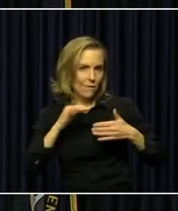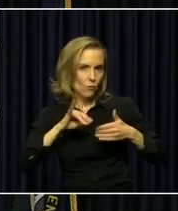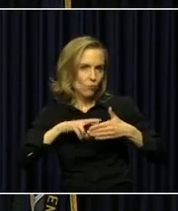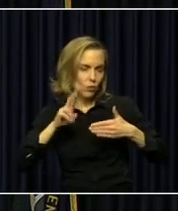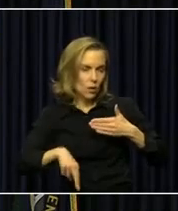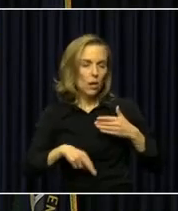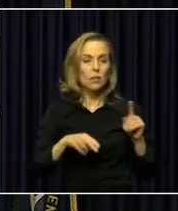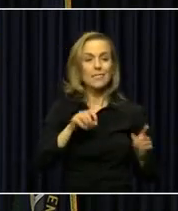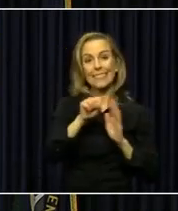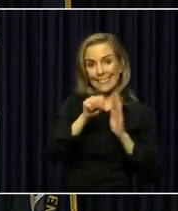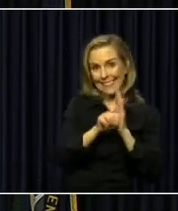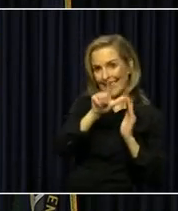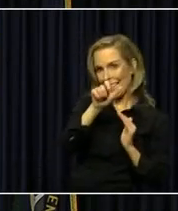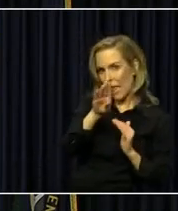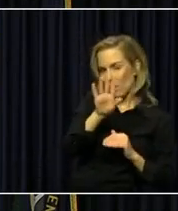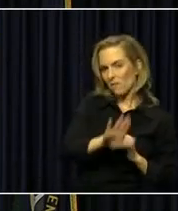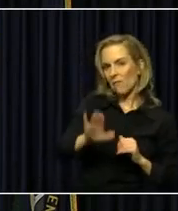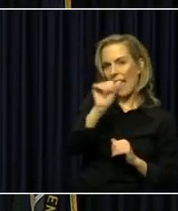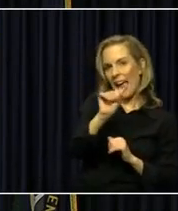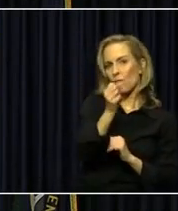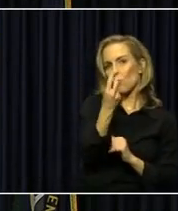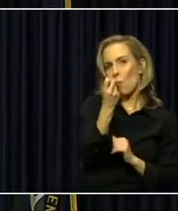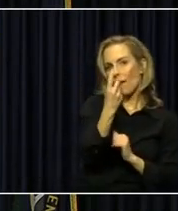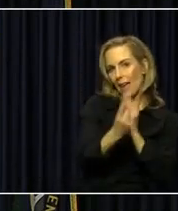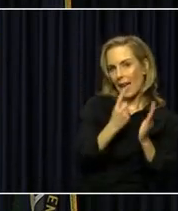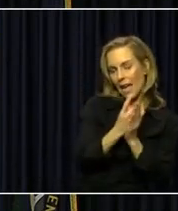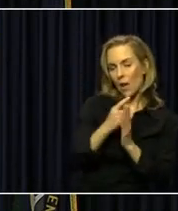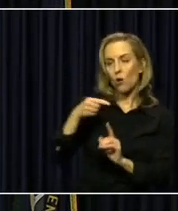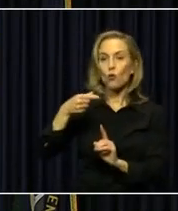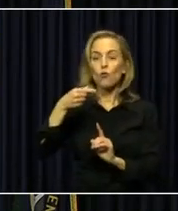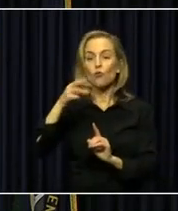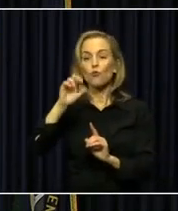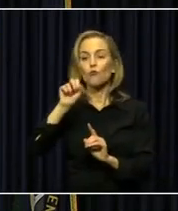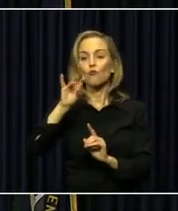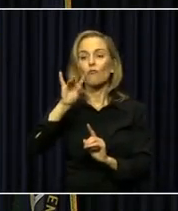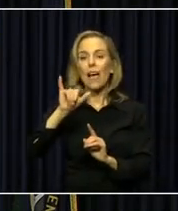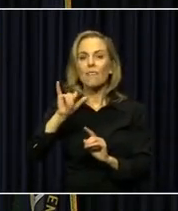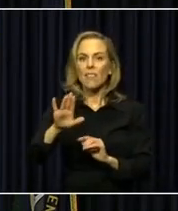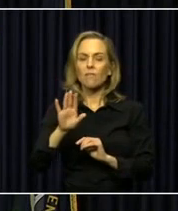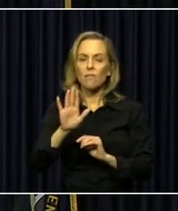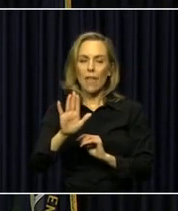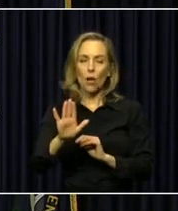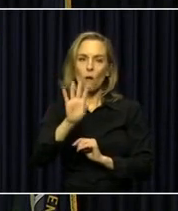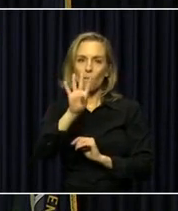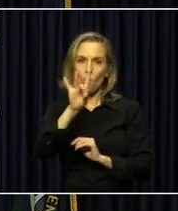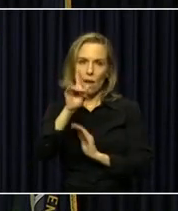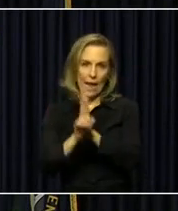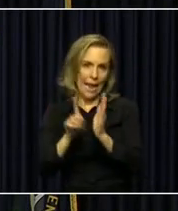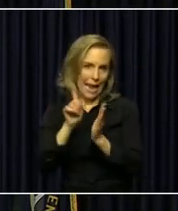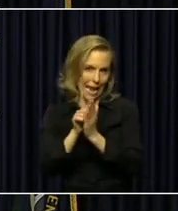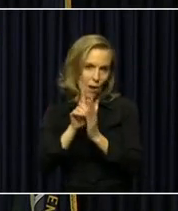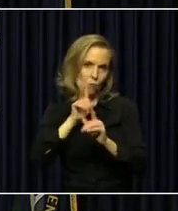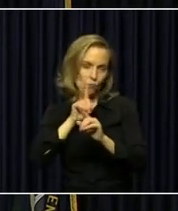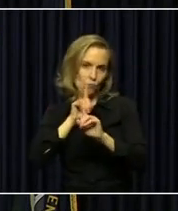THAT'S WHAT WE ALWAYS LOOKED AT -- I HATE TO TALK ABOUT A MORTALITY RATE, BUT WE EXPECTED